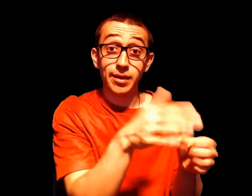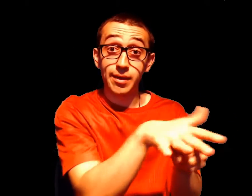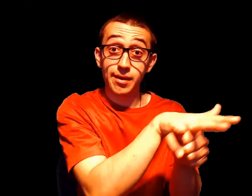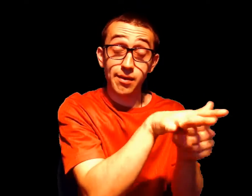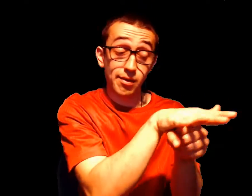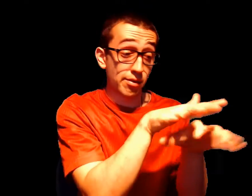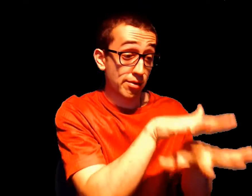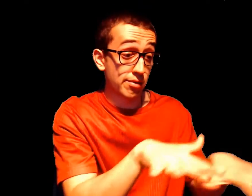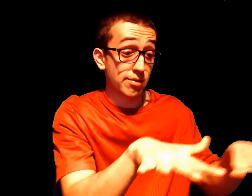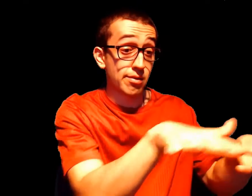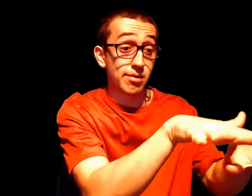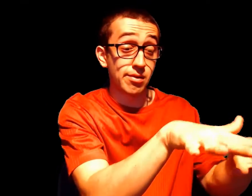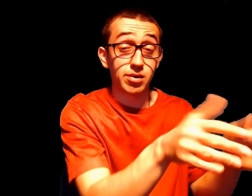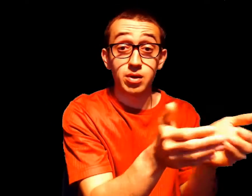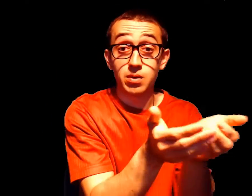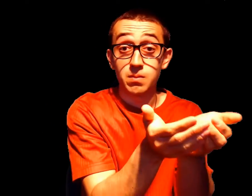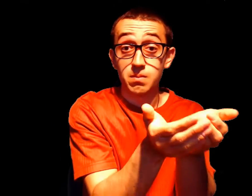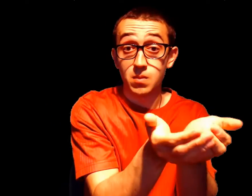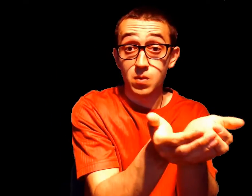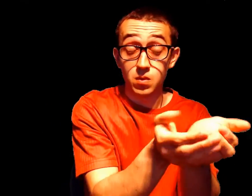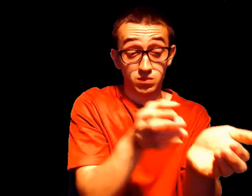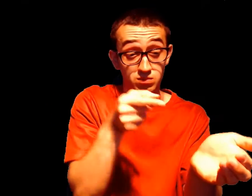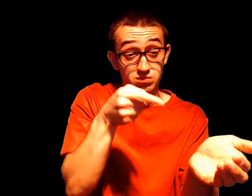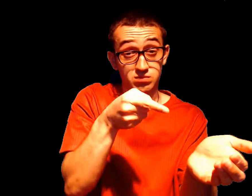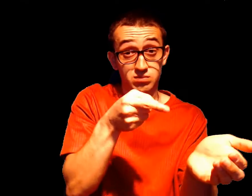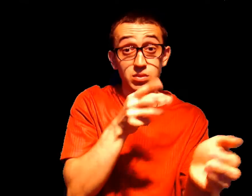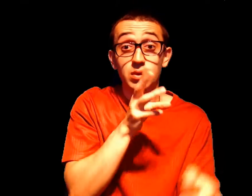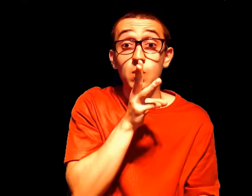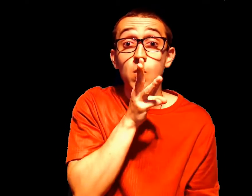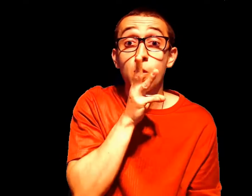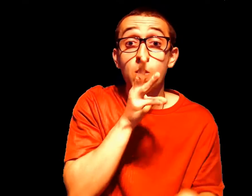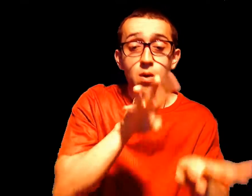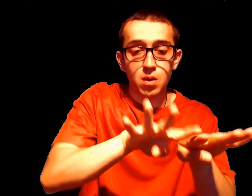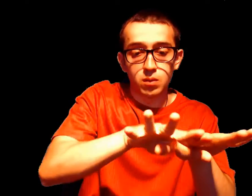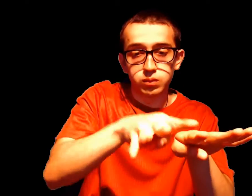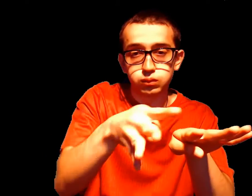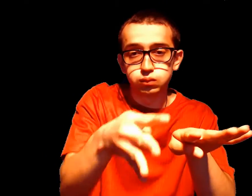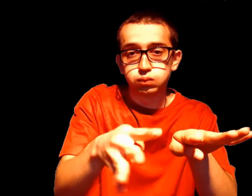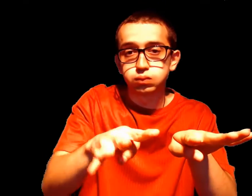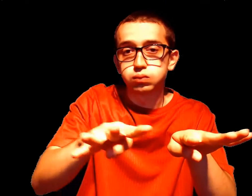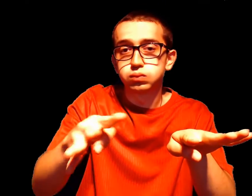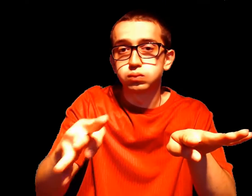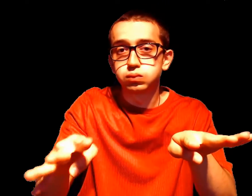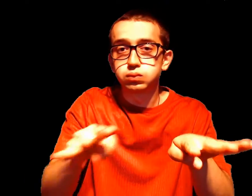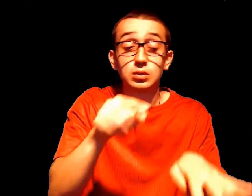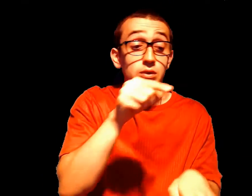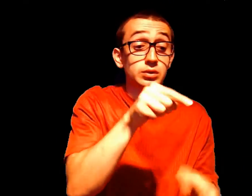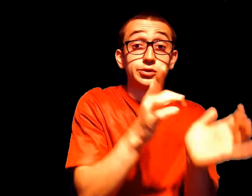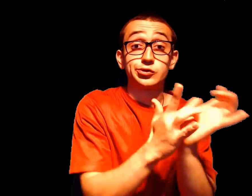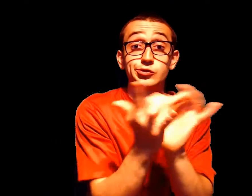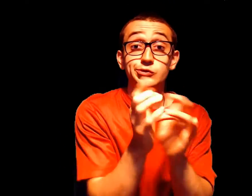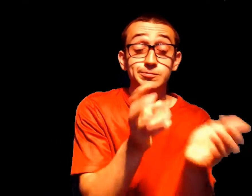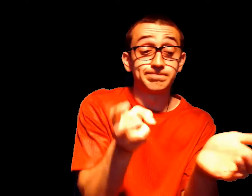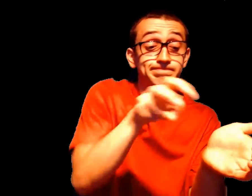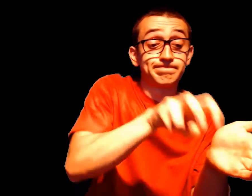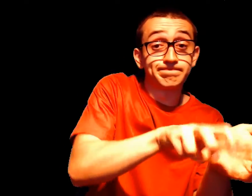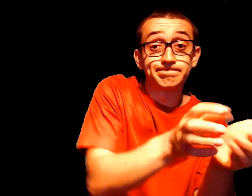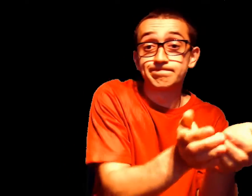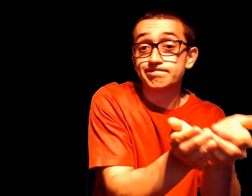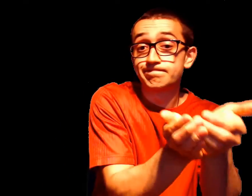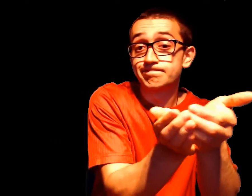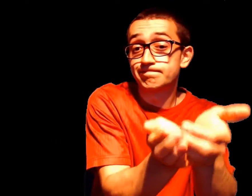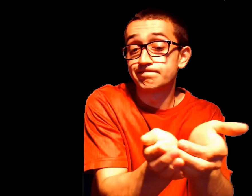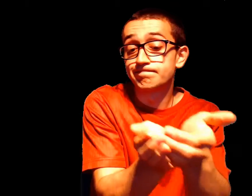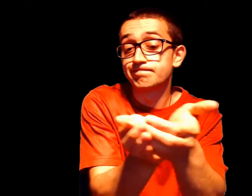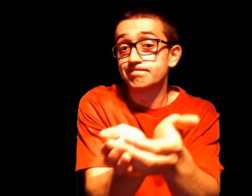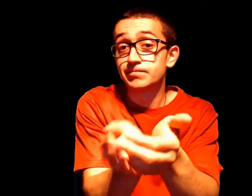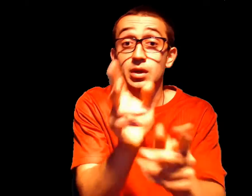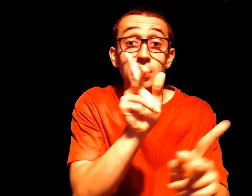he withdrew in a boat to a deserted place by himself.